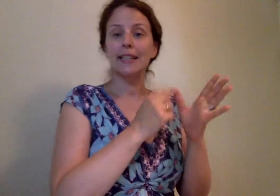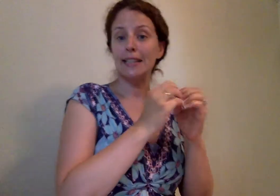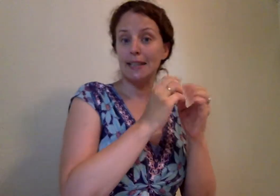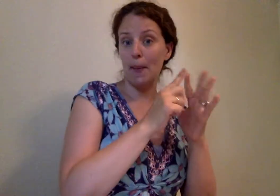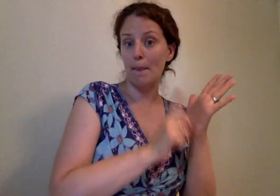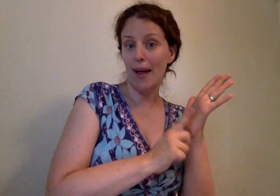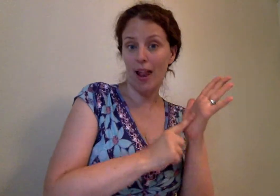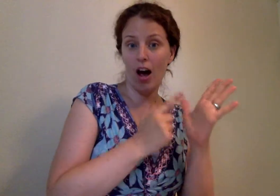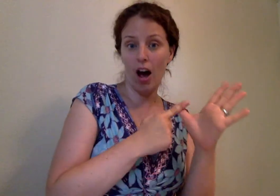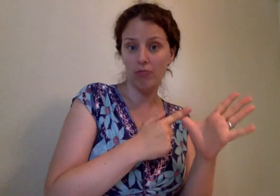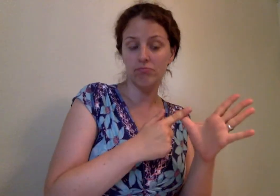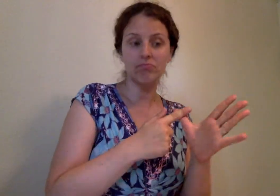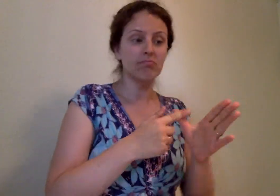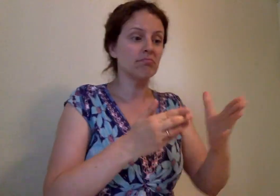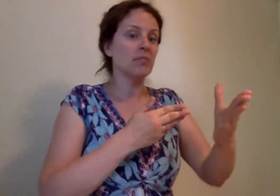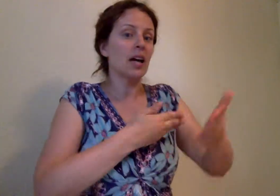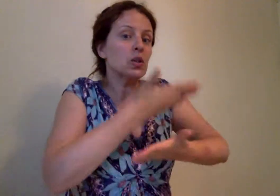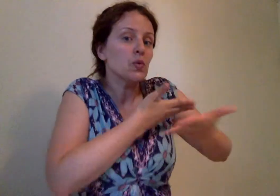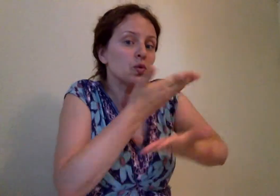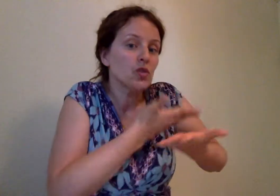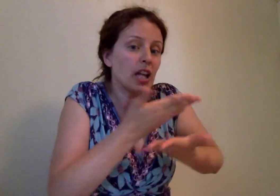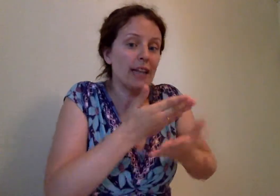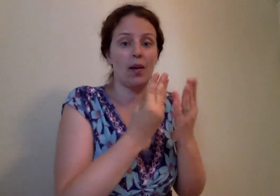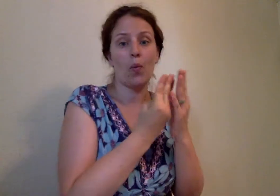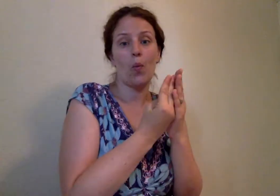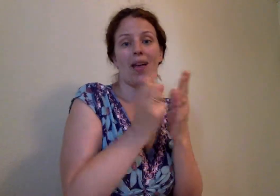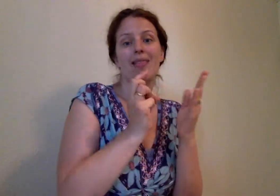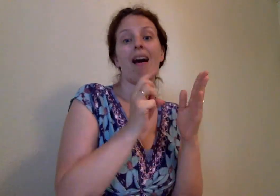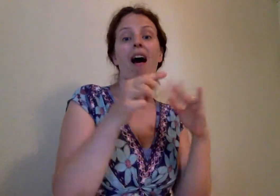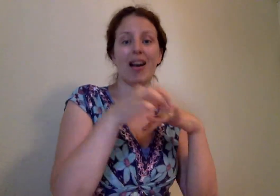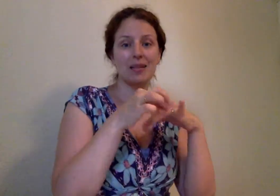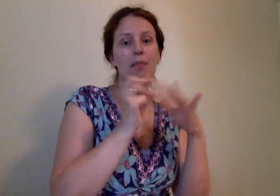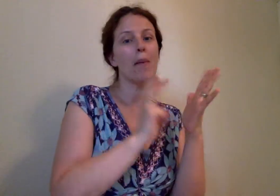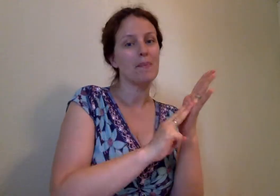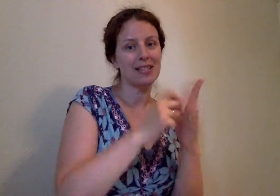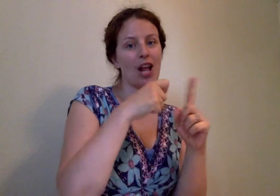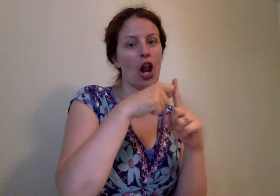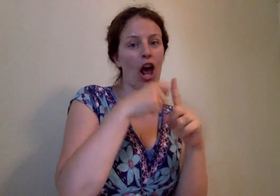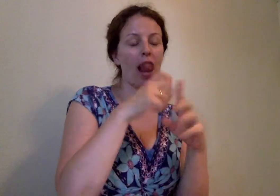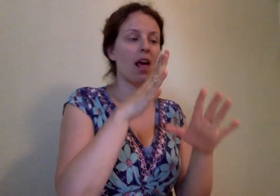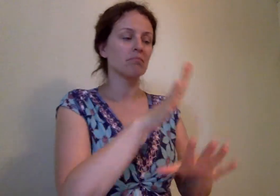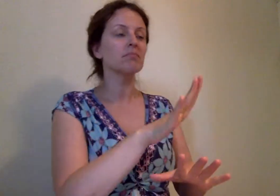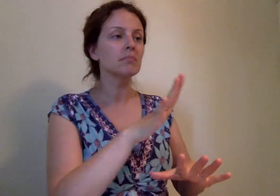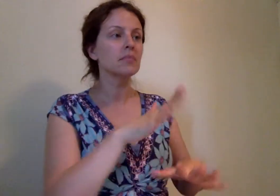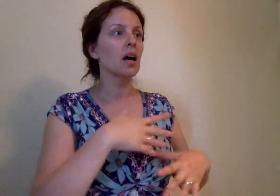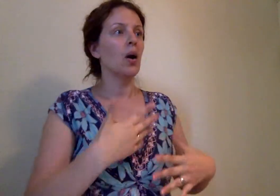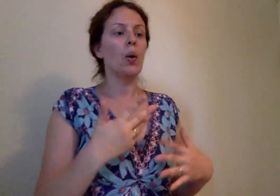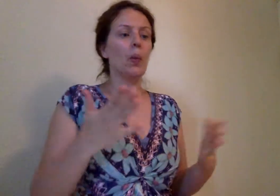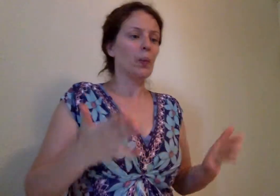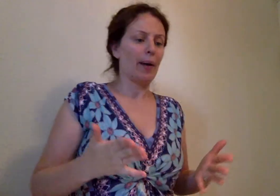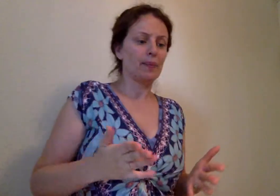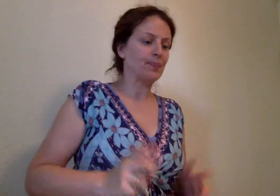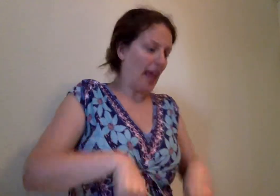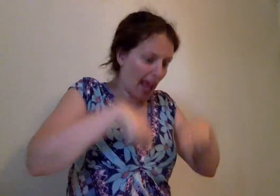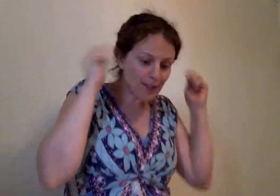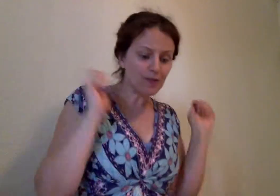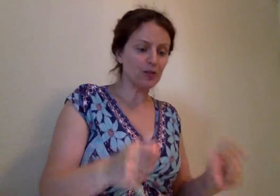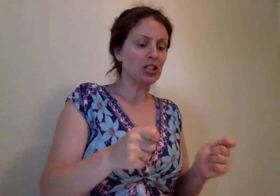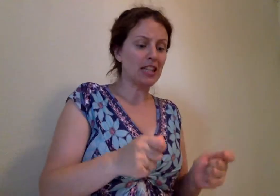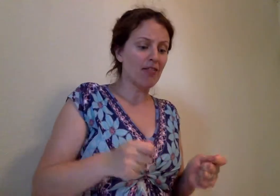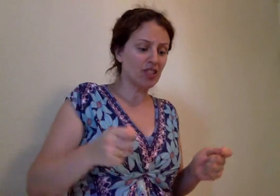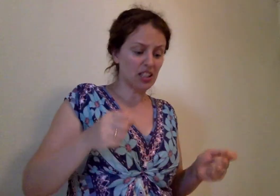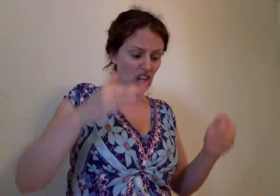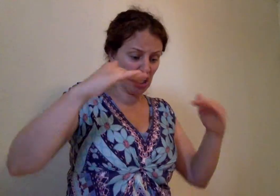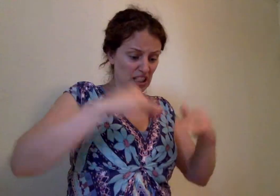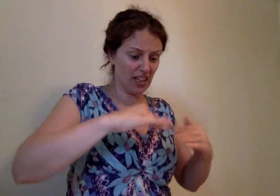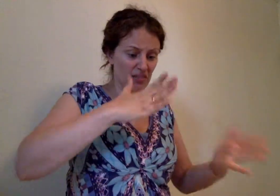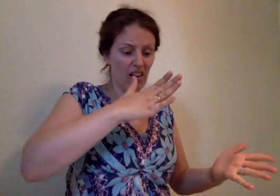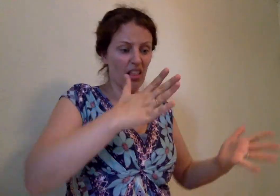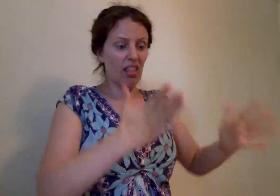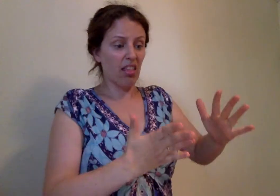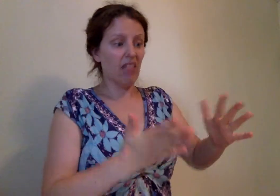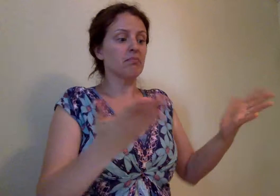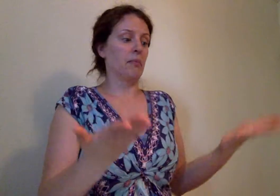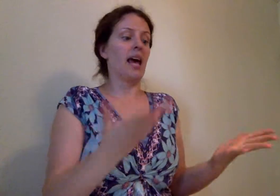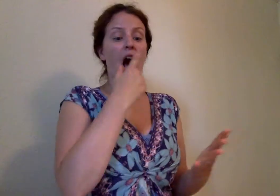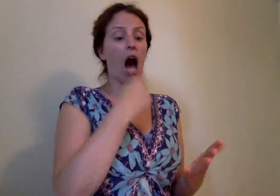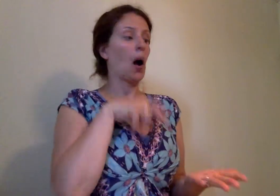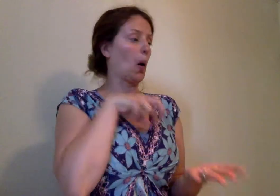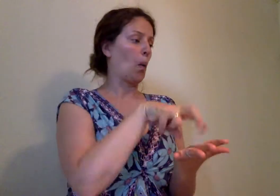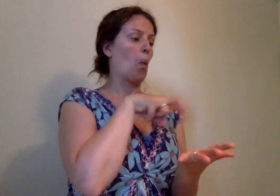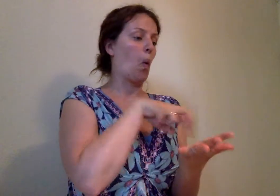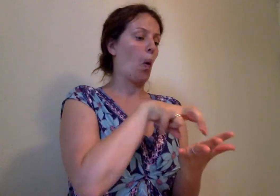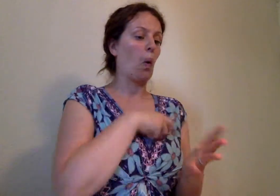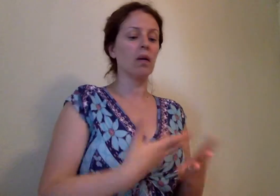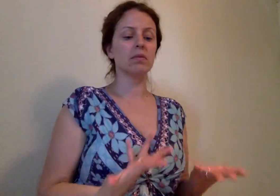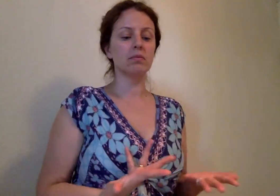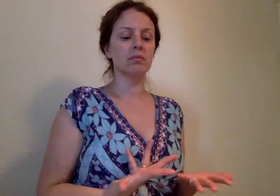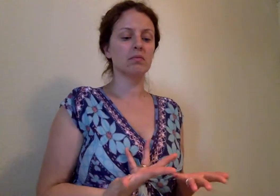Isabella spoke with her husband Mr Knightley, "If our carriage gets stuck in a ditch I can walk."